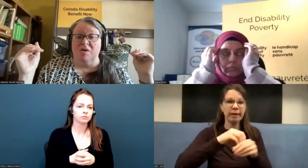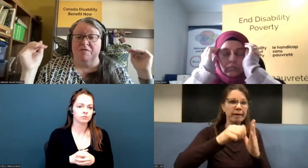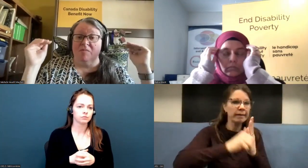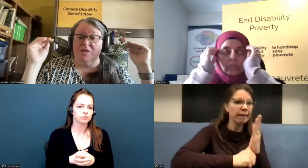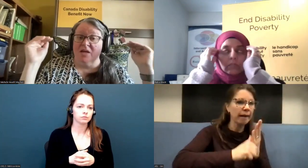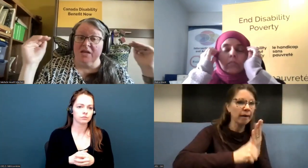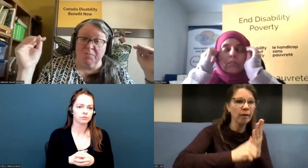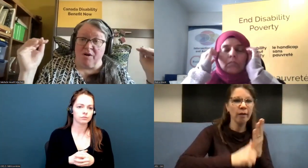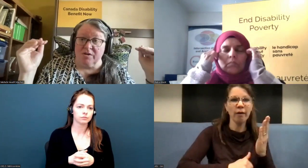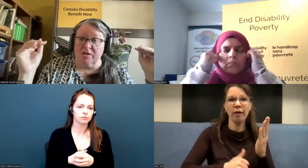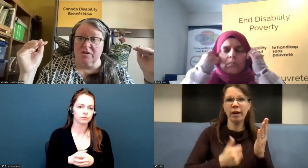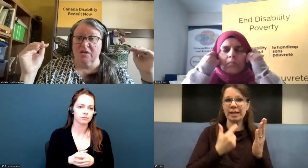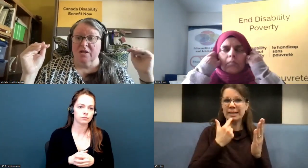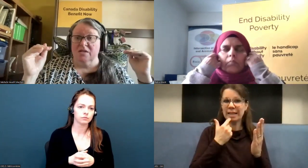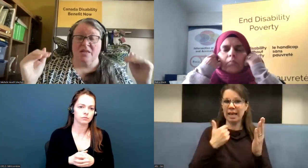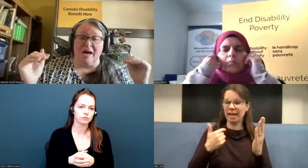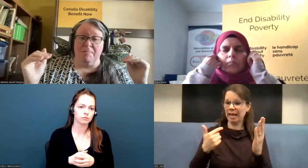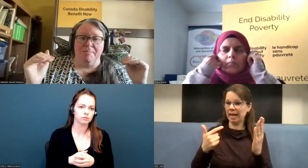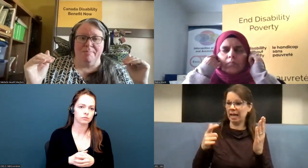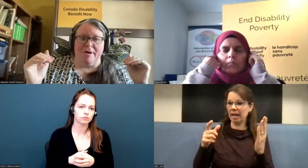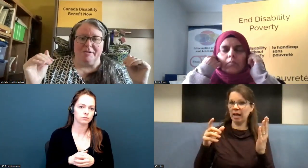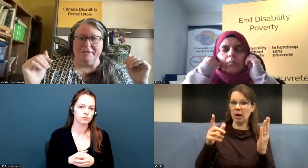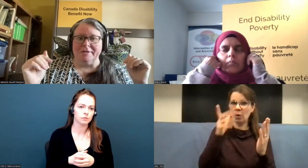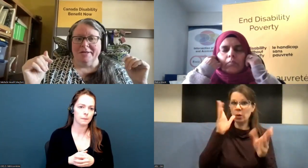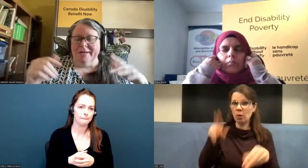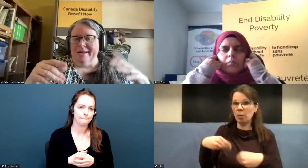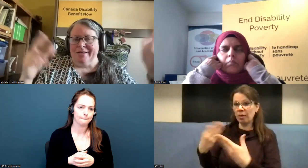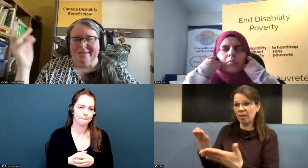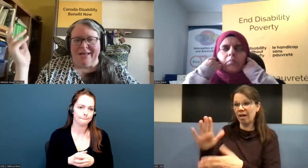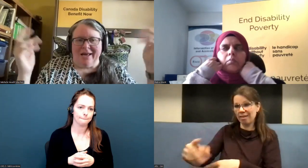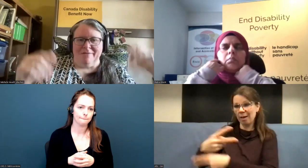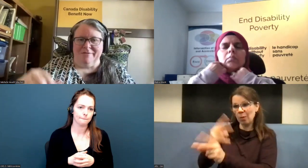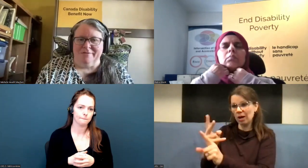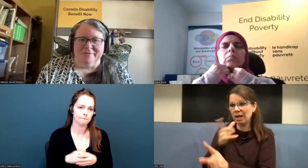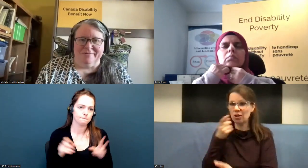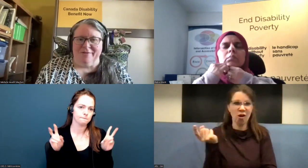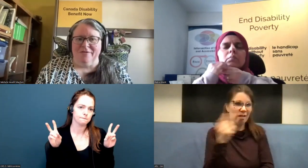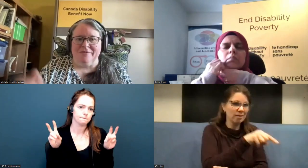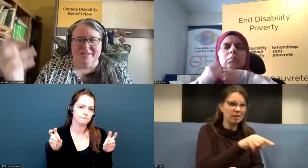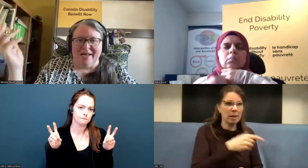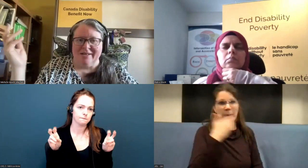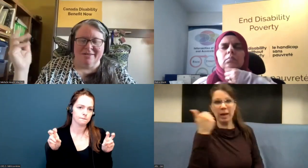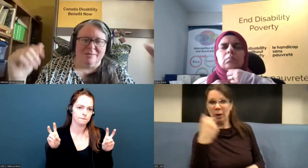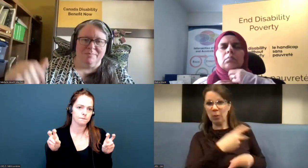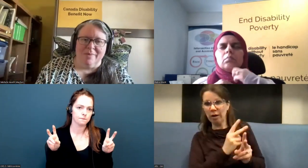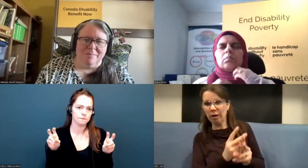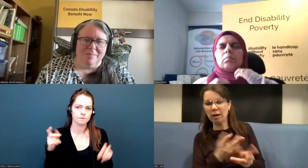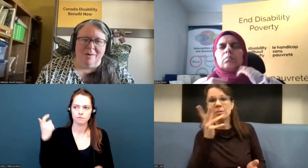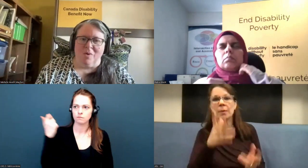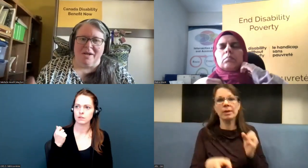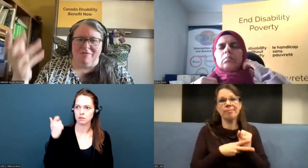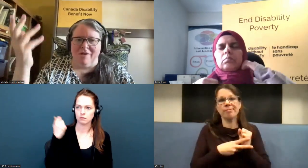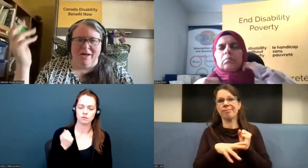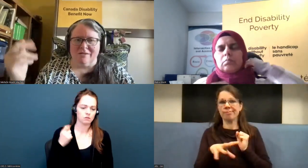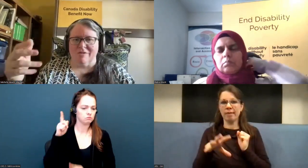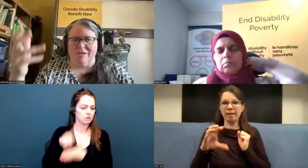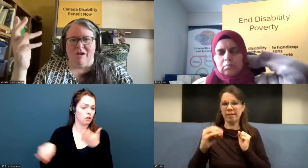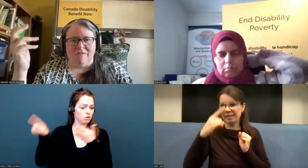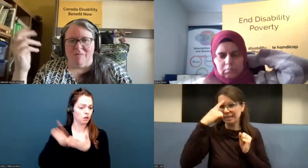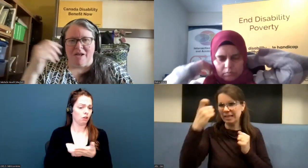FROM THIS PRODUCT TO THAT PRODUCT AND SAVE 50 CENTS, WHATEVER IT IS, A DOLLAR OR WHATEVER